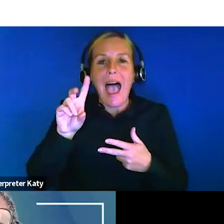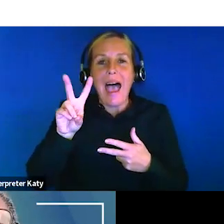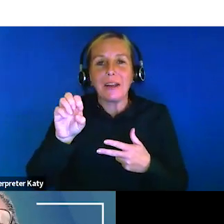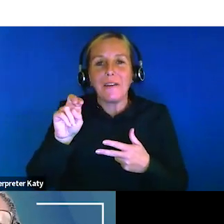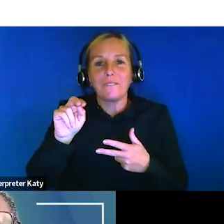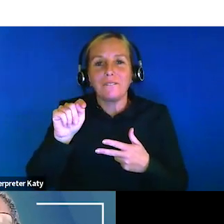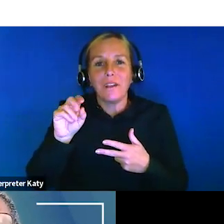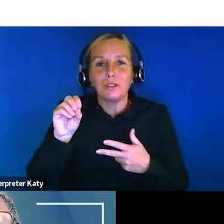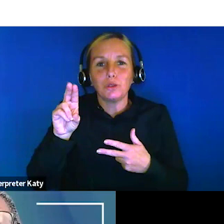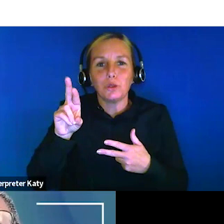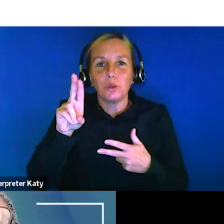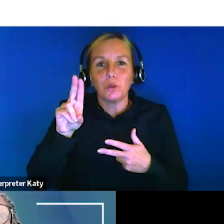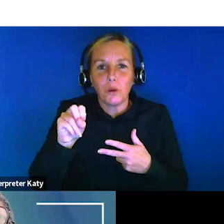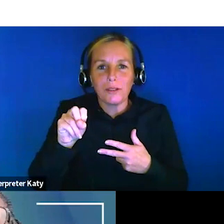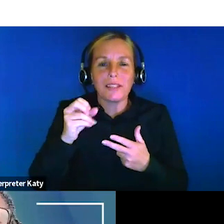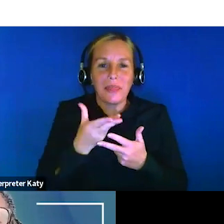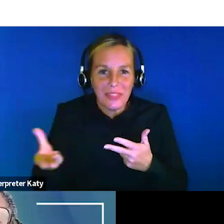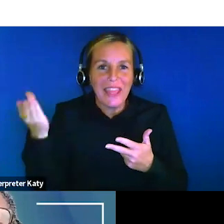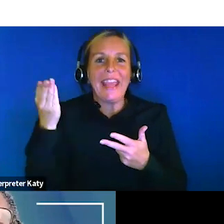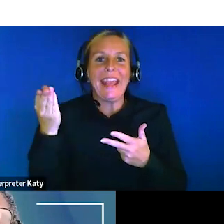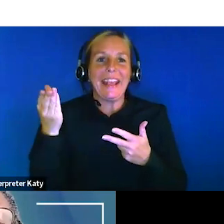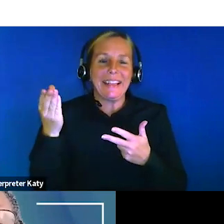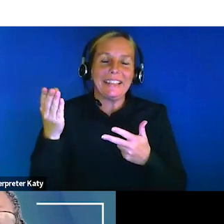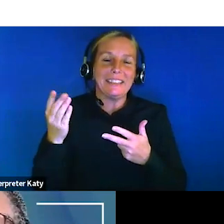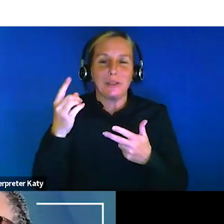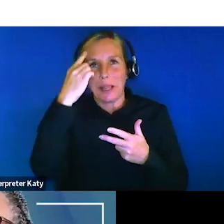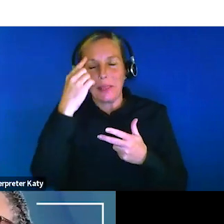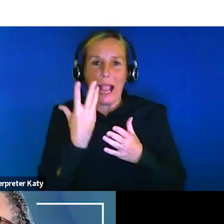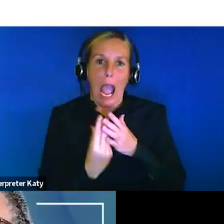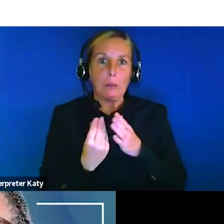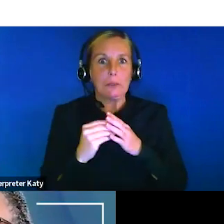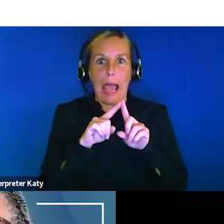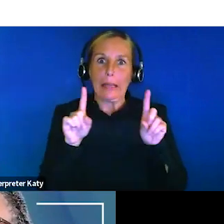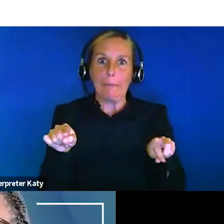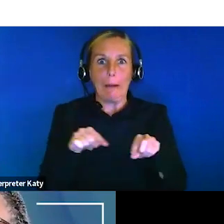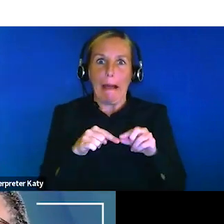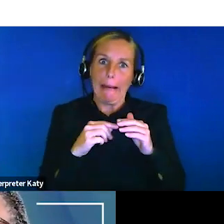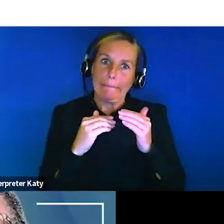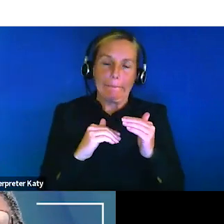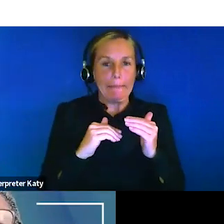to put together this transformed crisis continuum. So think outside of the box.